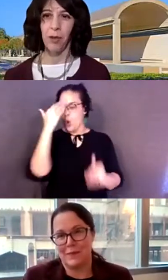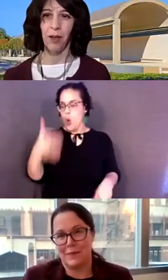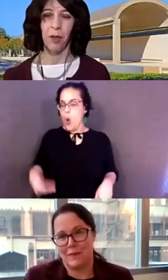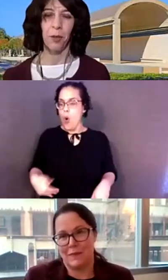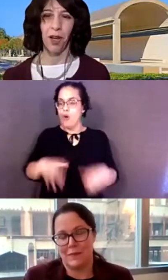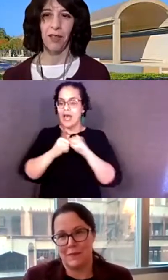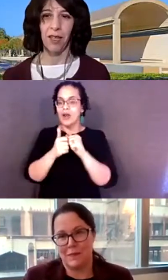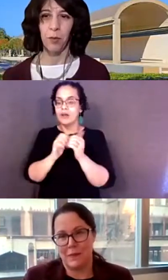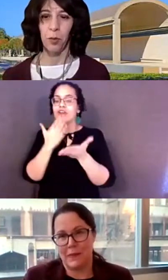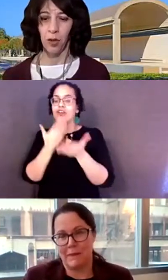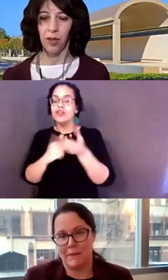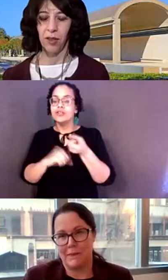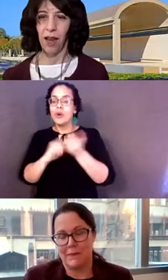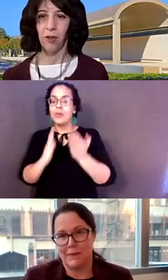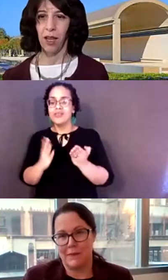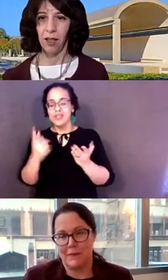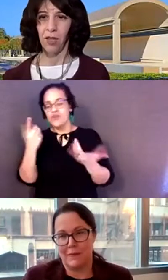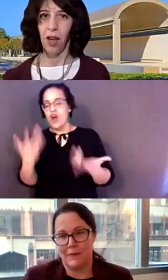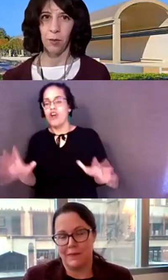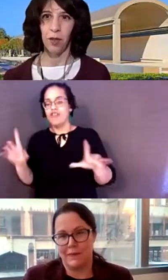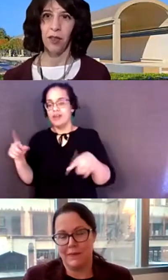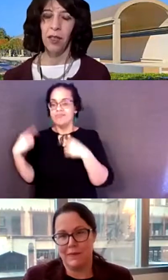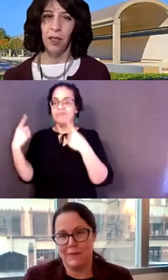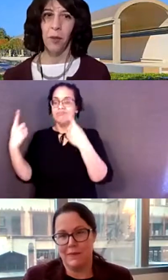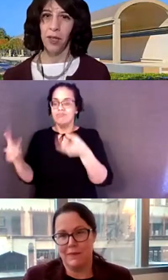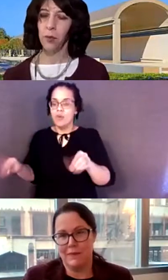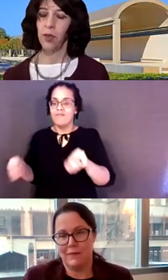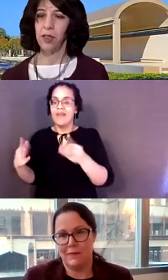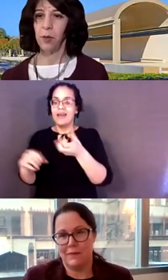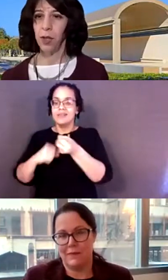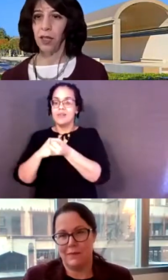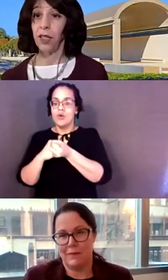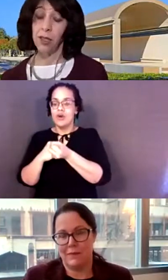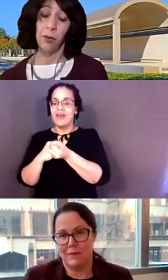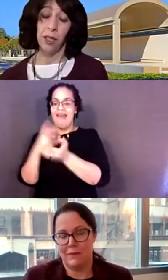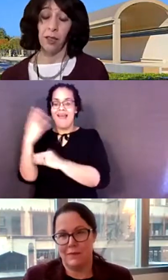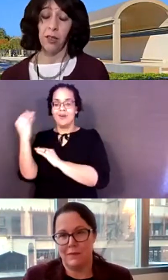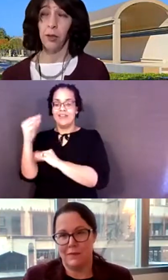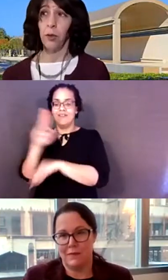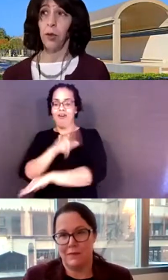already providing that support outside of the hospital. A patient with a